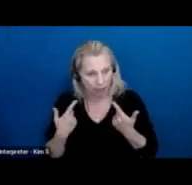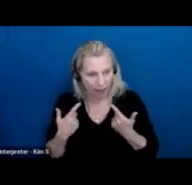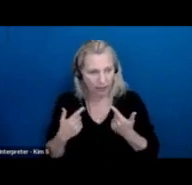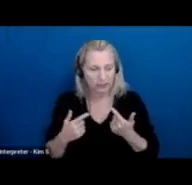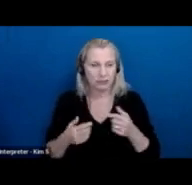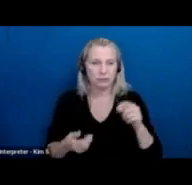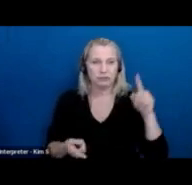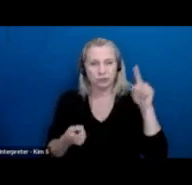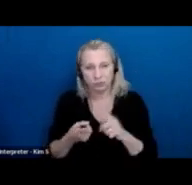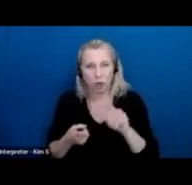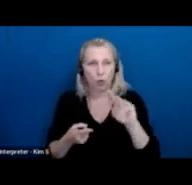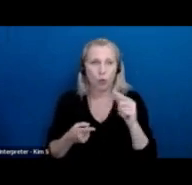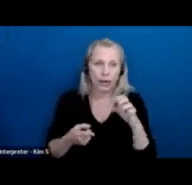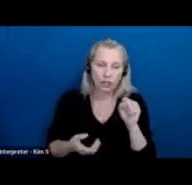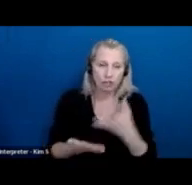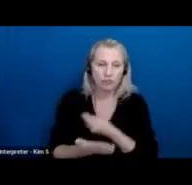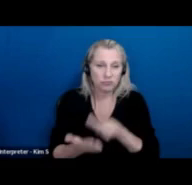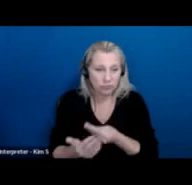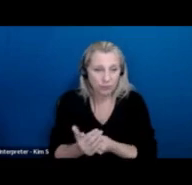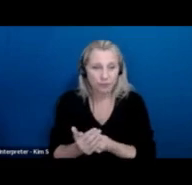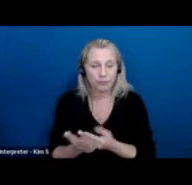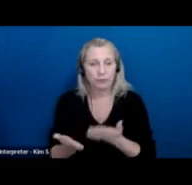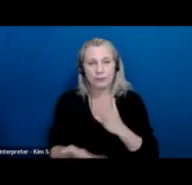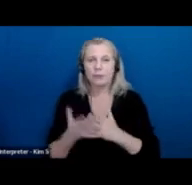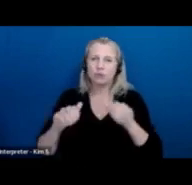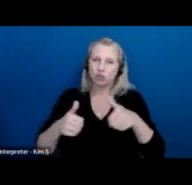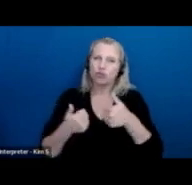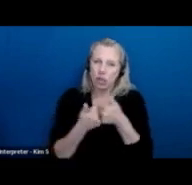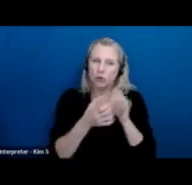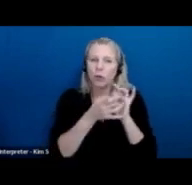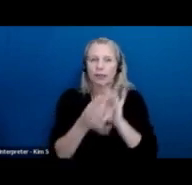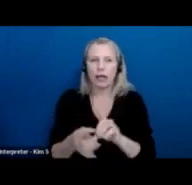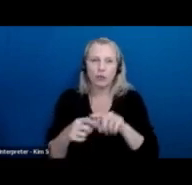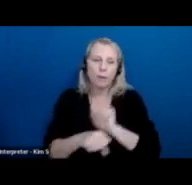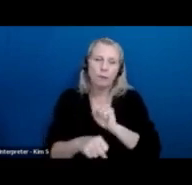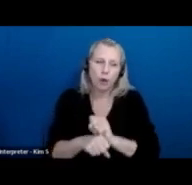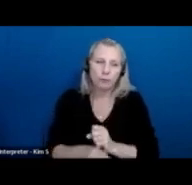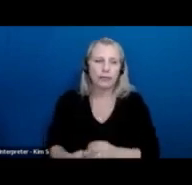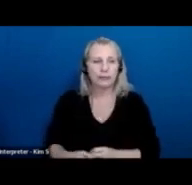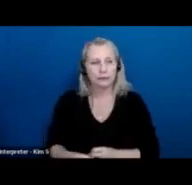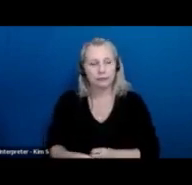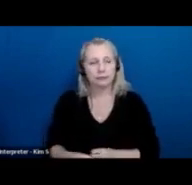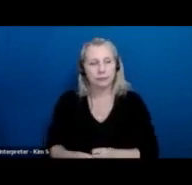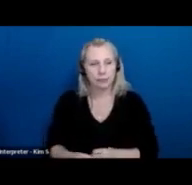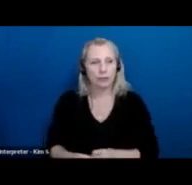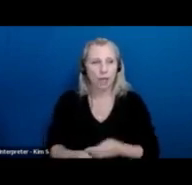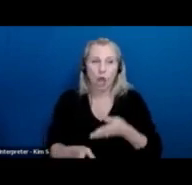wages, perhaps even some challenges related to employment, career ladders or